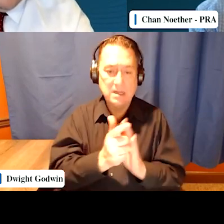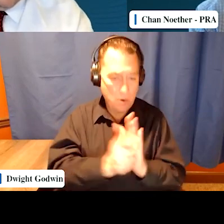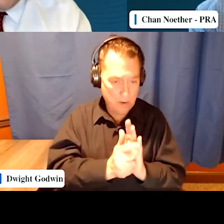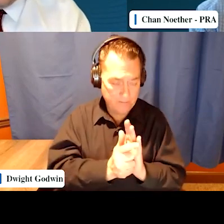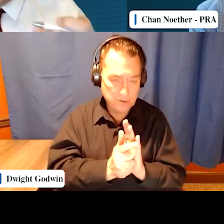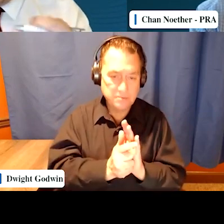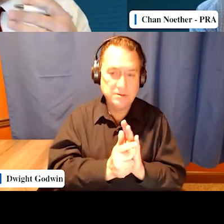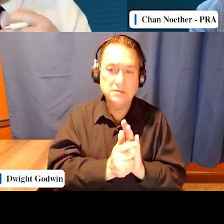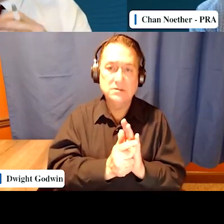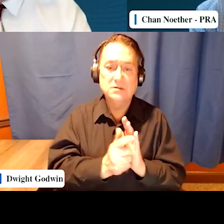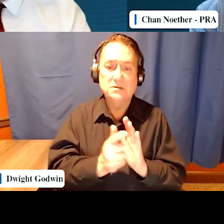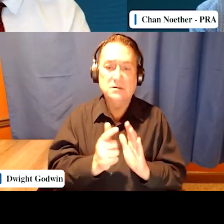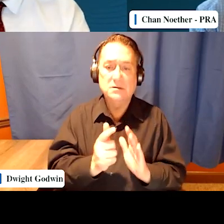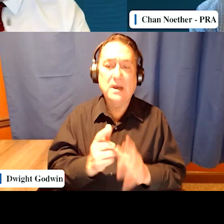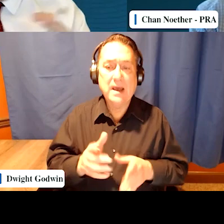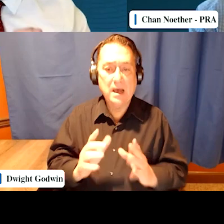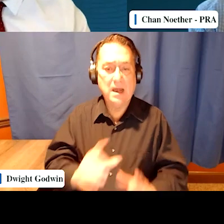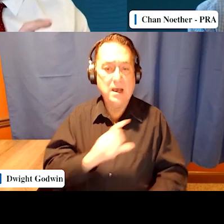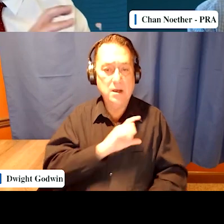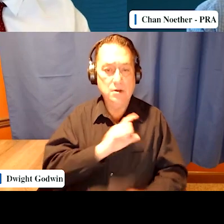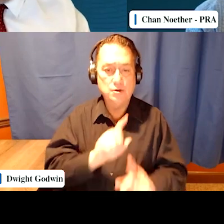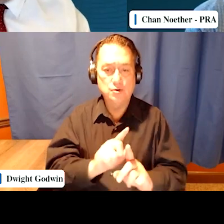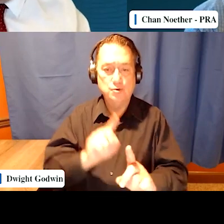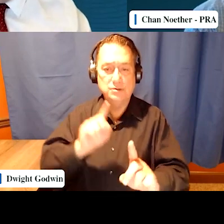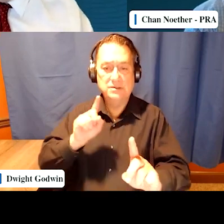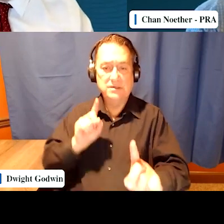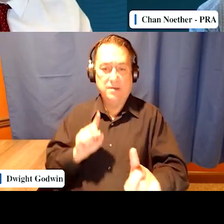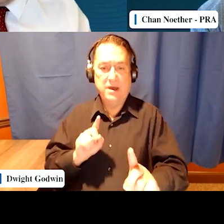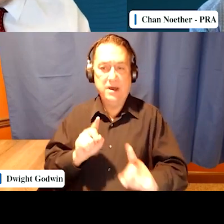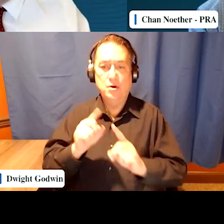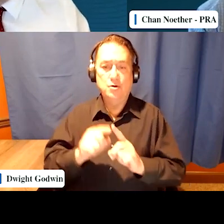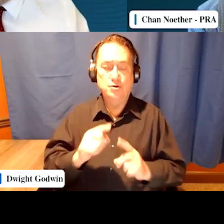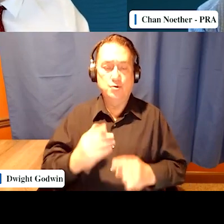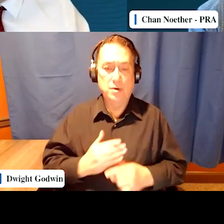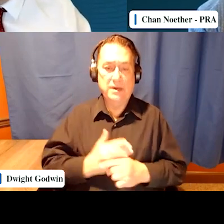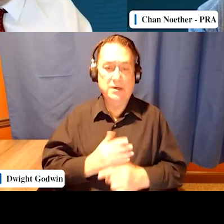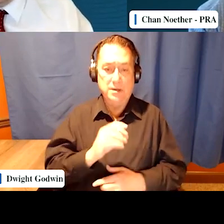it allows law enforcement to step back into Intercept 0 and divert or deflect some of those